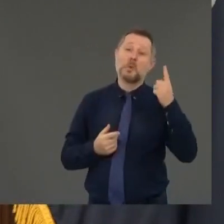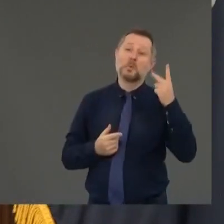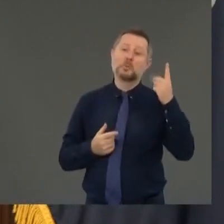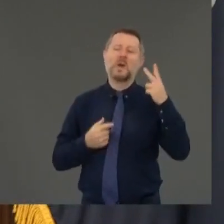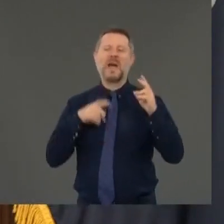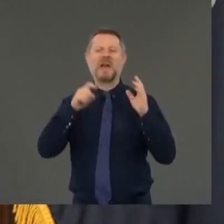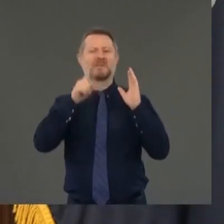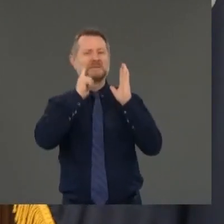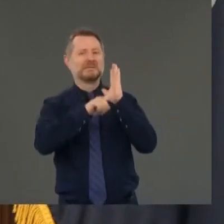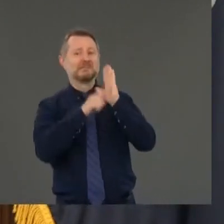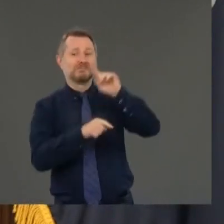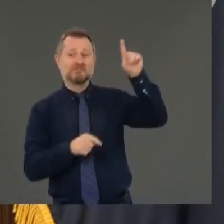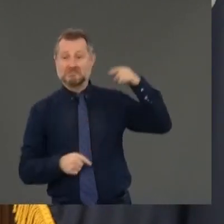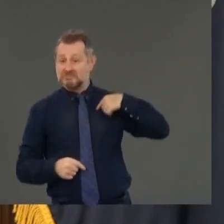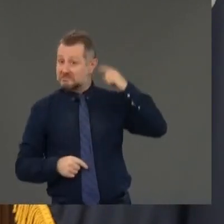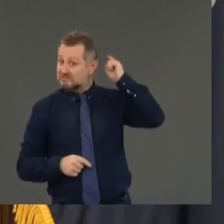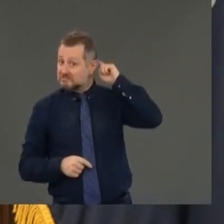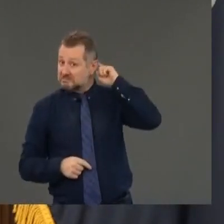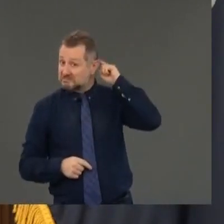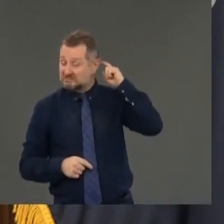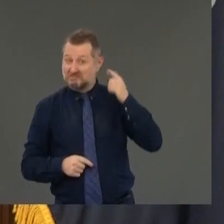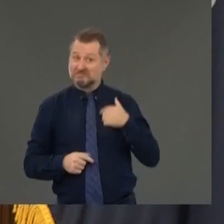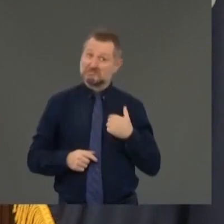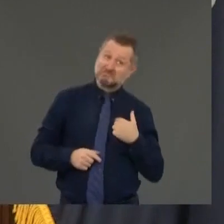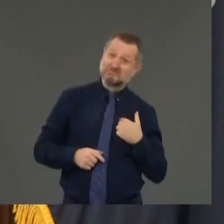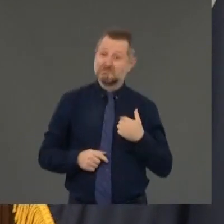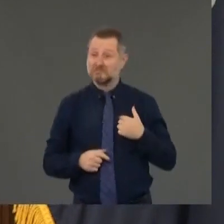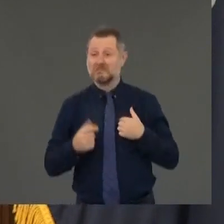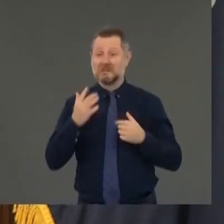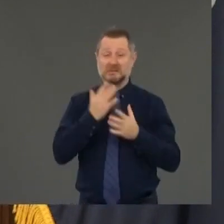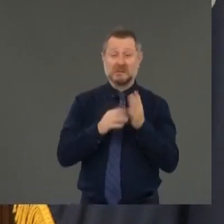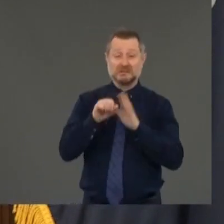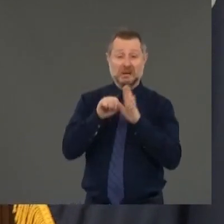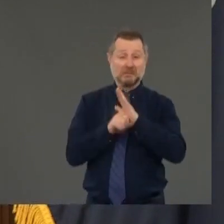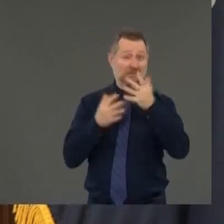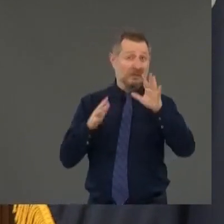THIS WAY. NOT FULLY INFORMED. I WOULD HAVE TO GO BACK AND